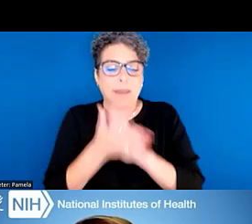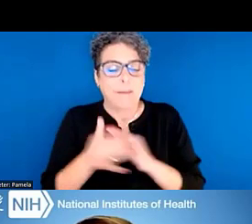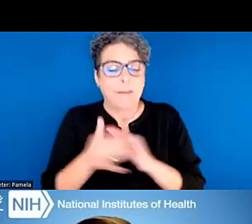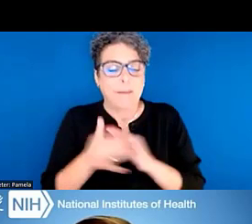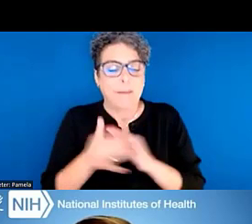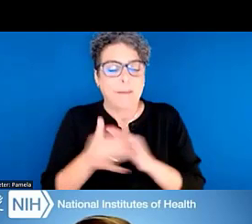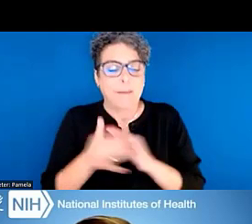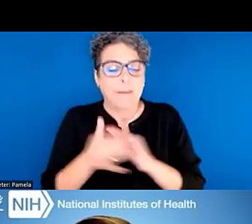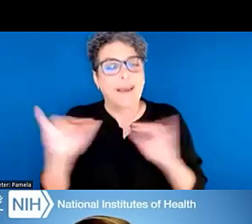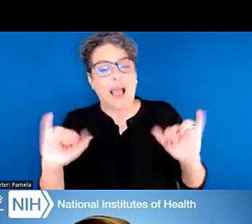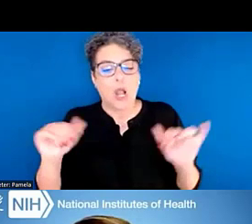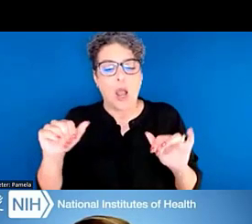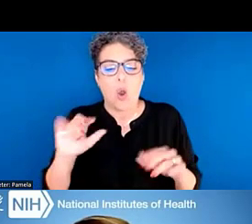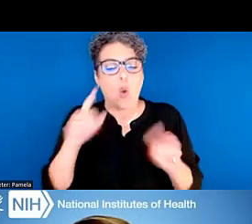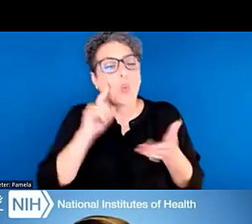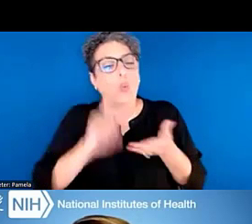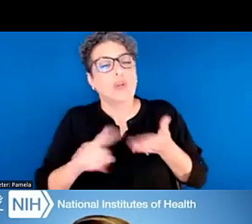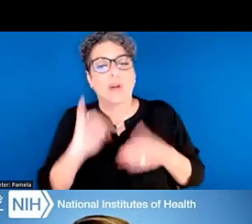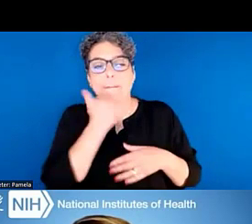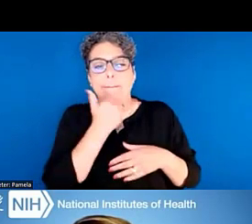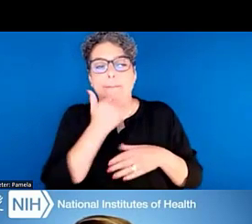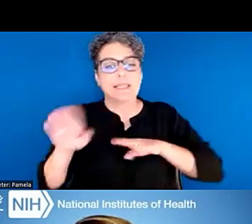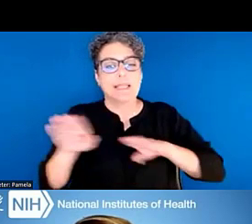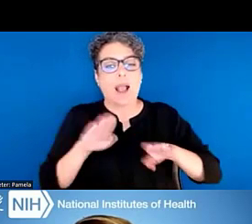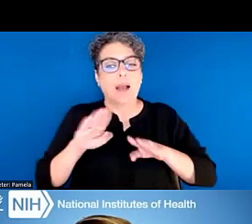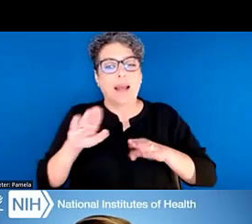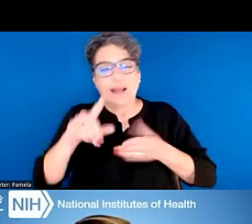Because when you see the discrepancy